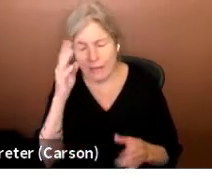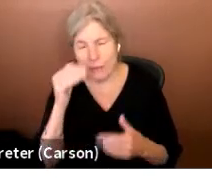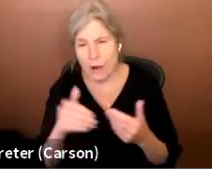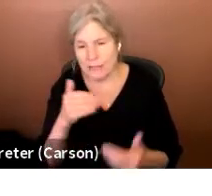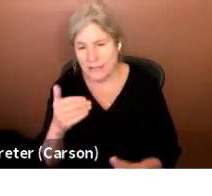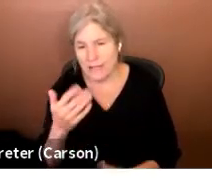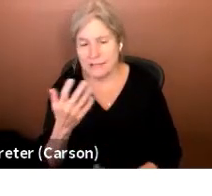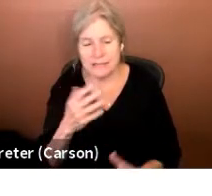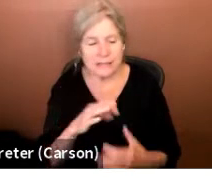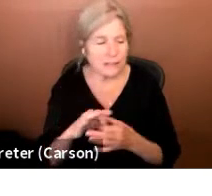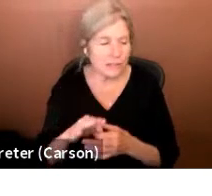Poetry from Brazil